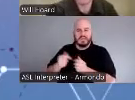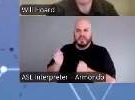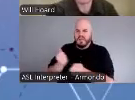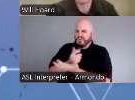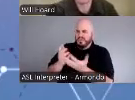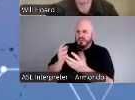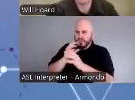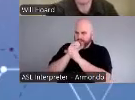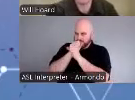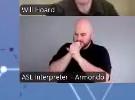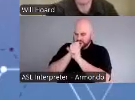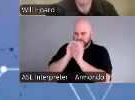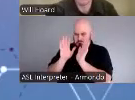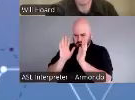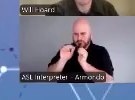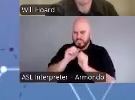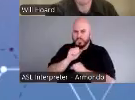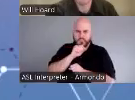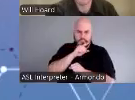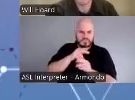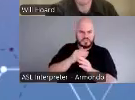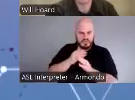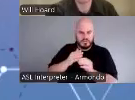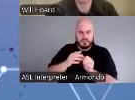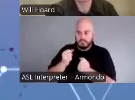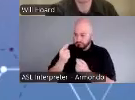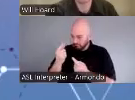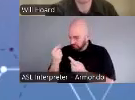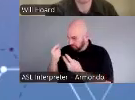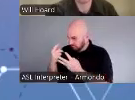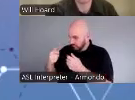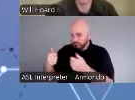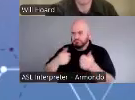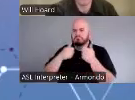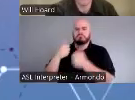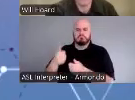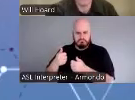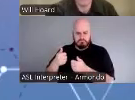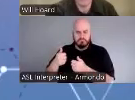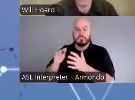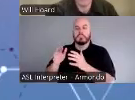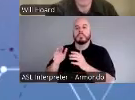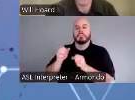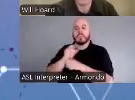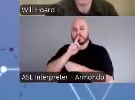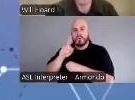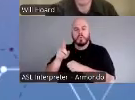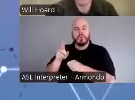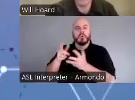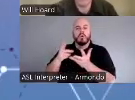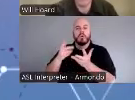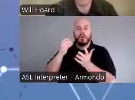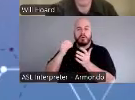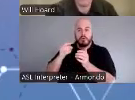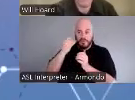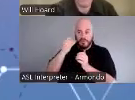We made sure they all understood that. They could talk. If they didn't feel comfortable talking, they didn't have to talk.